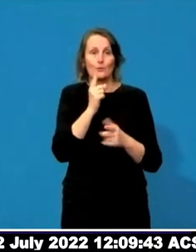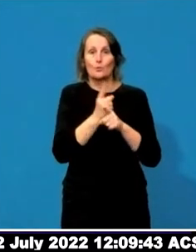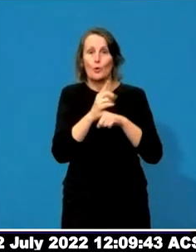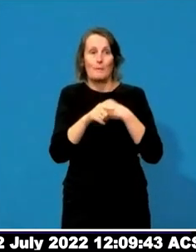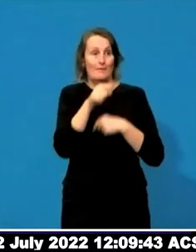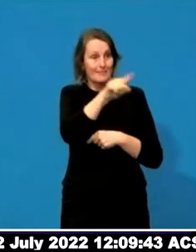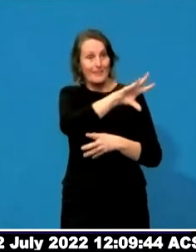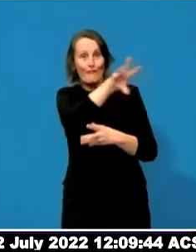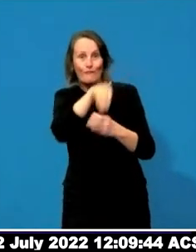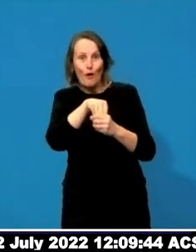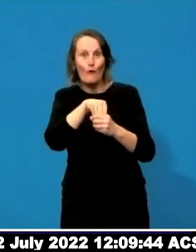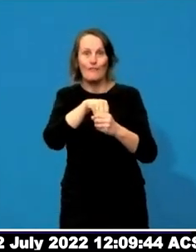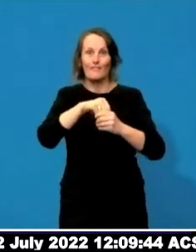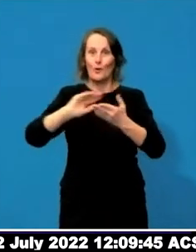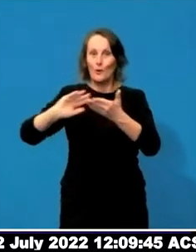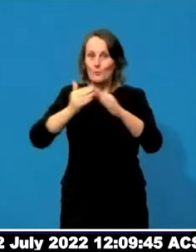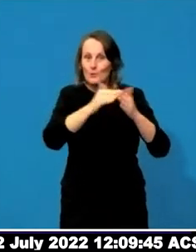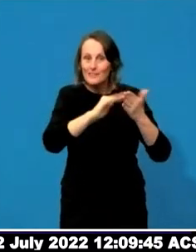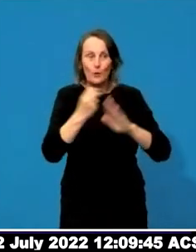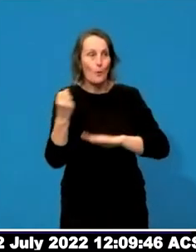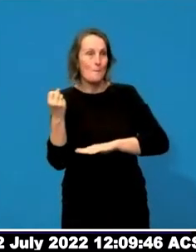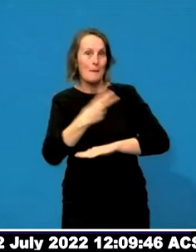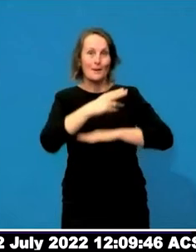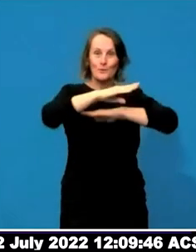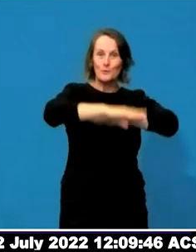return to country kinds of activities.